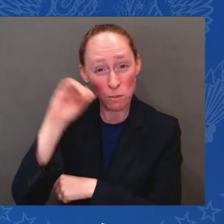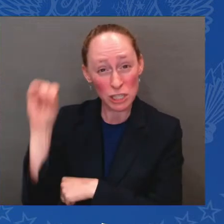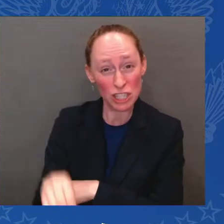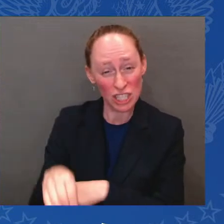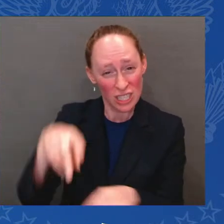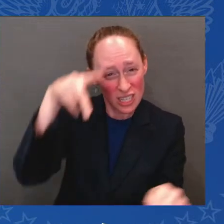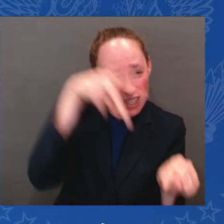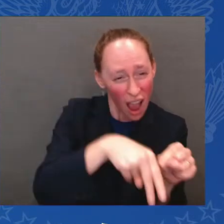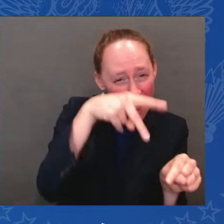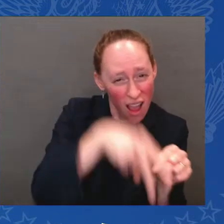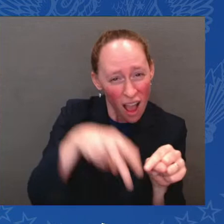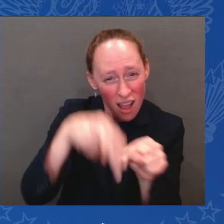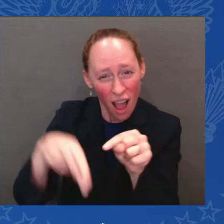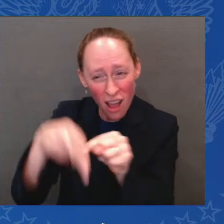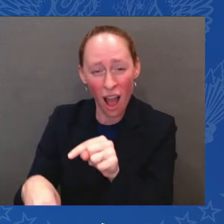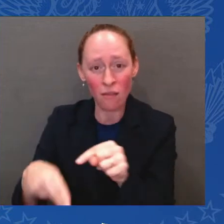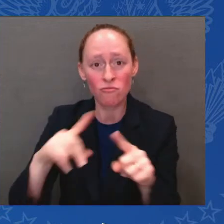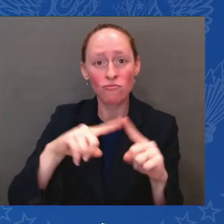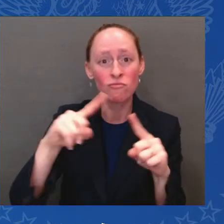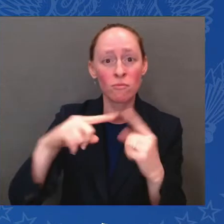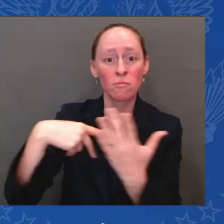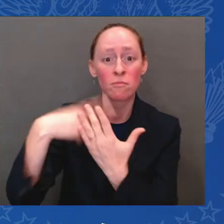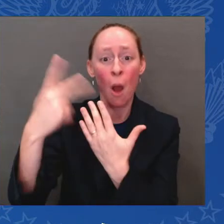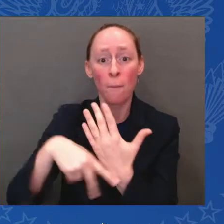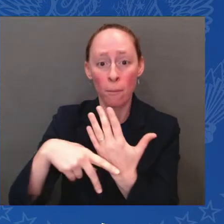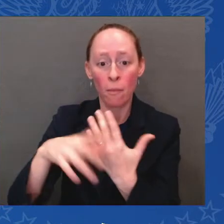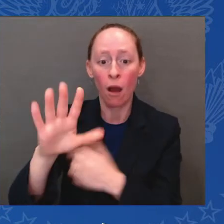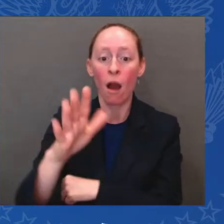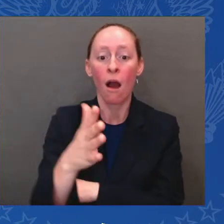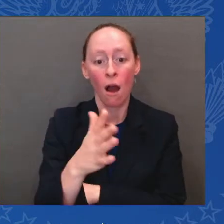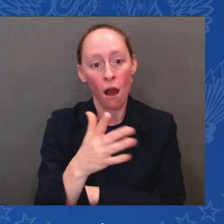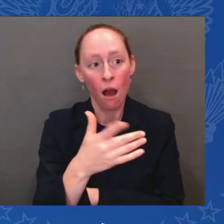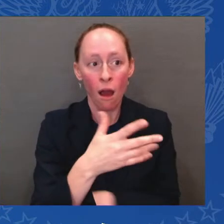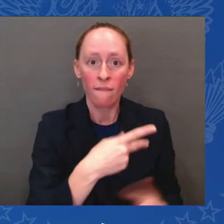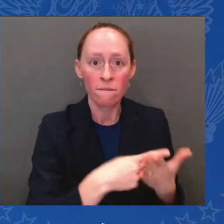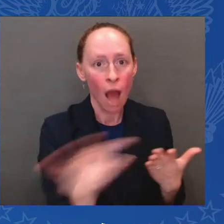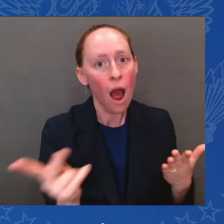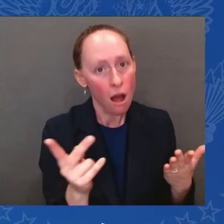But I'm under no illusions that they'll be back again. You know, where I come from, when you make a deal,